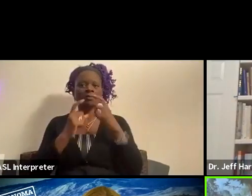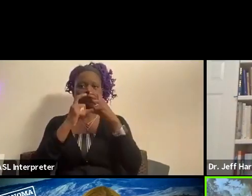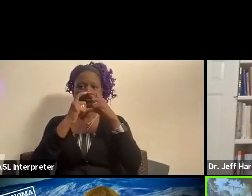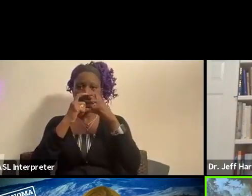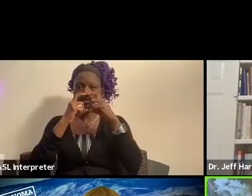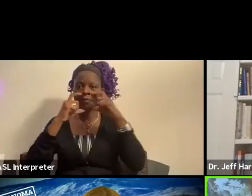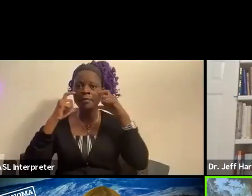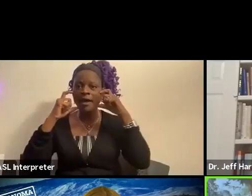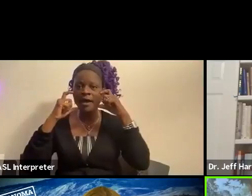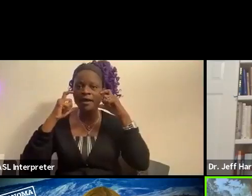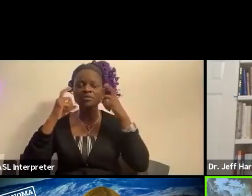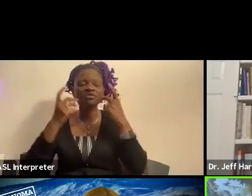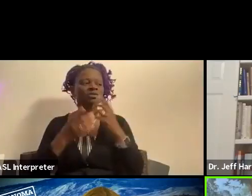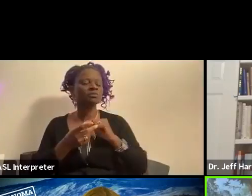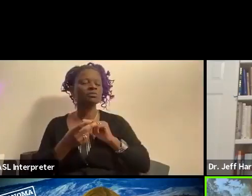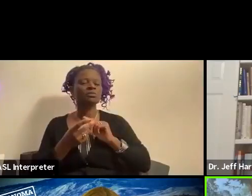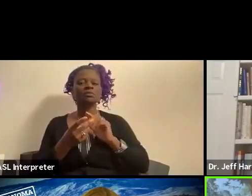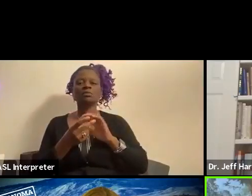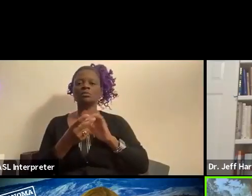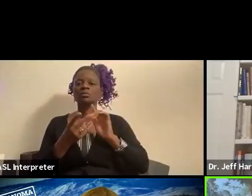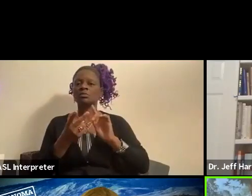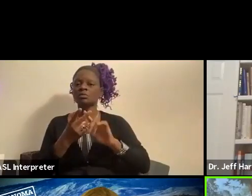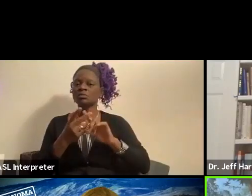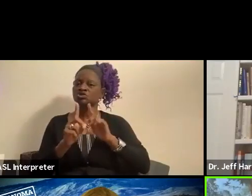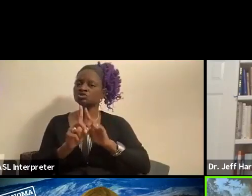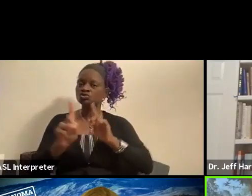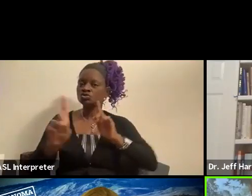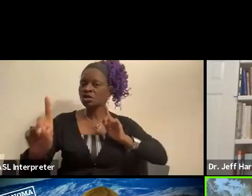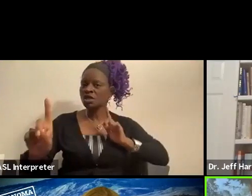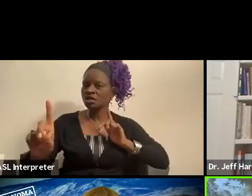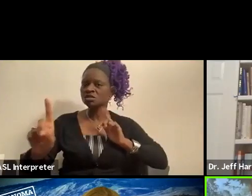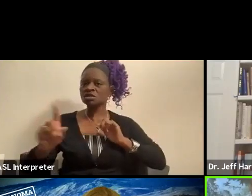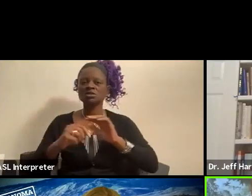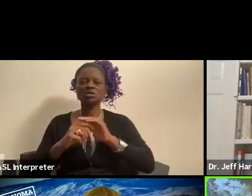regular masks, the social distancing of the cohort and